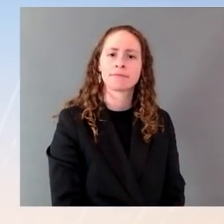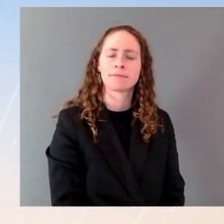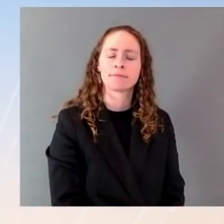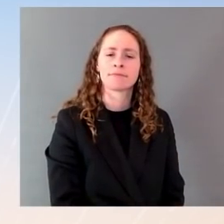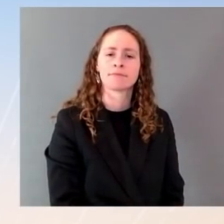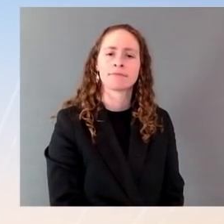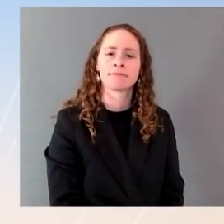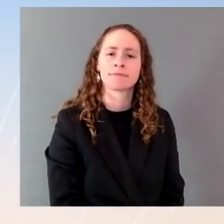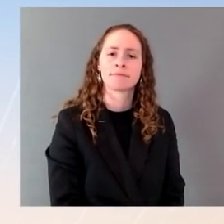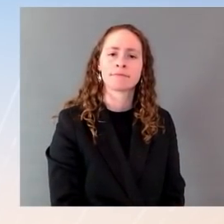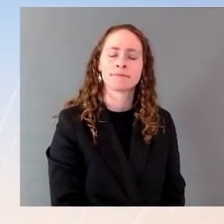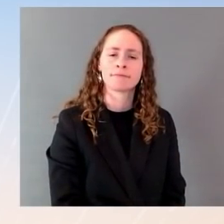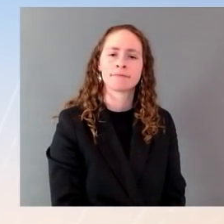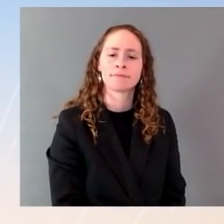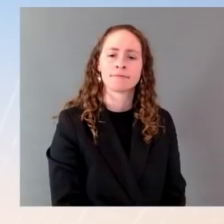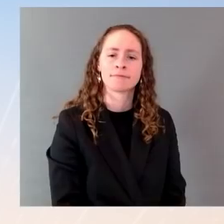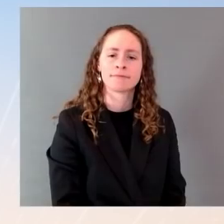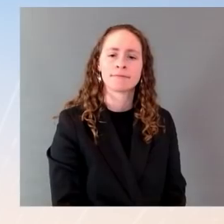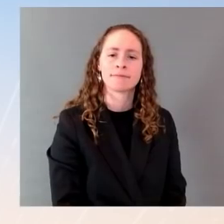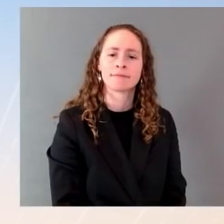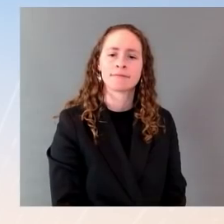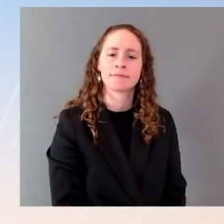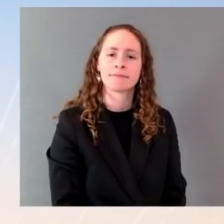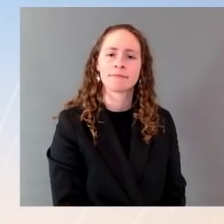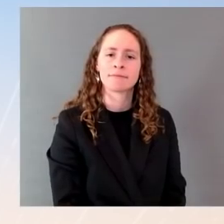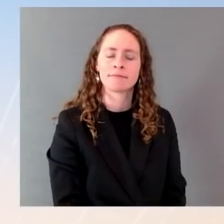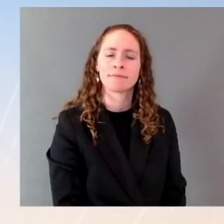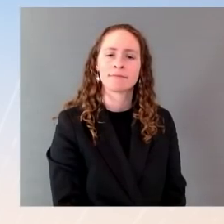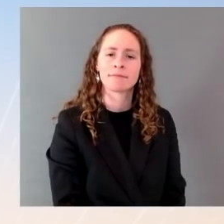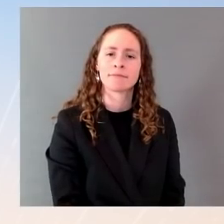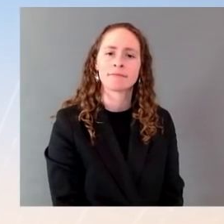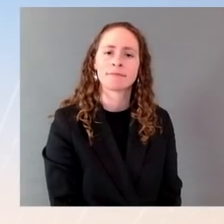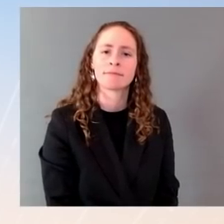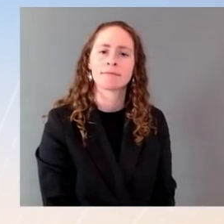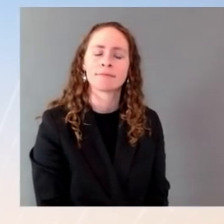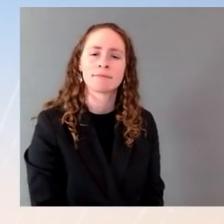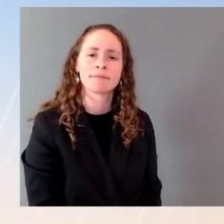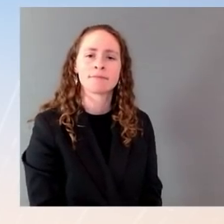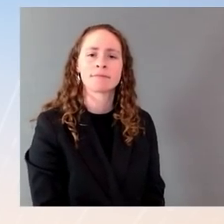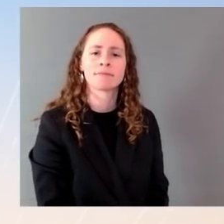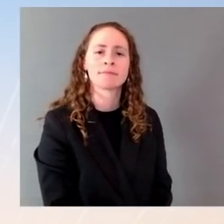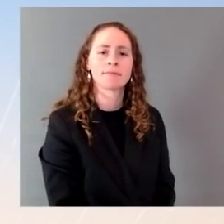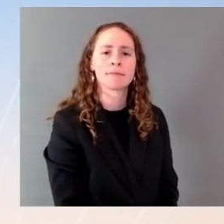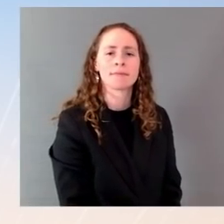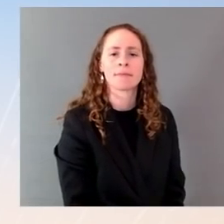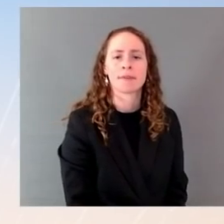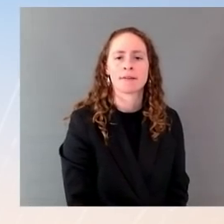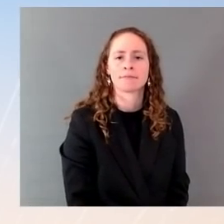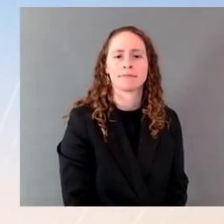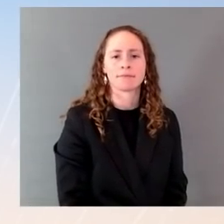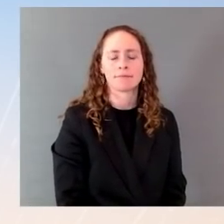for how to move the diplomacy forward. We're encouraging that. Those are steps they're taking. And they're asking the United States to support them